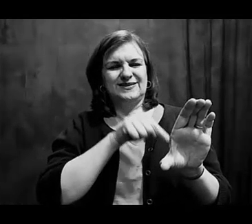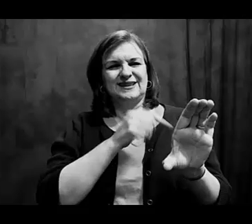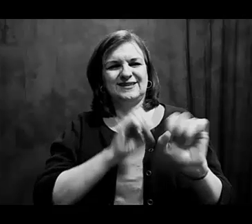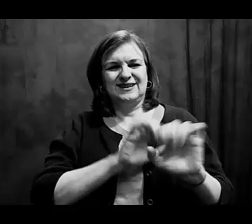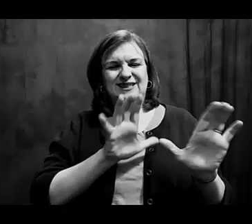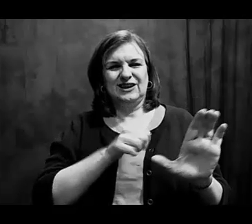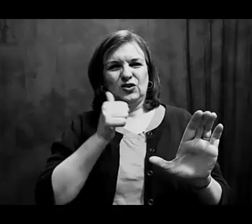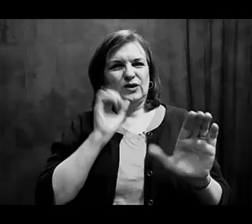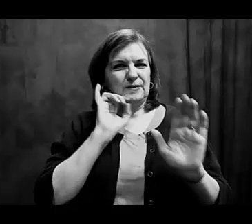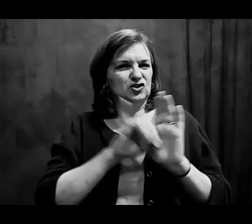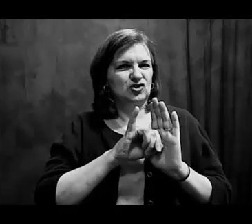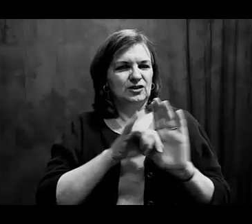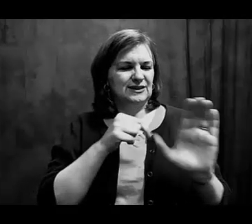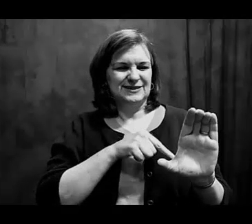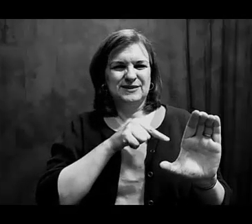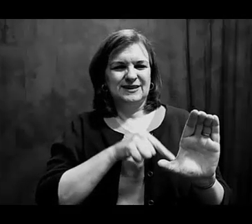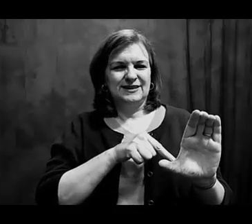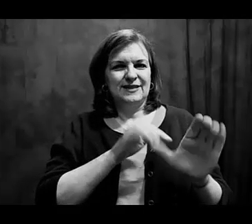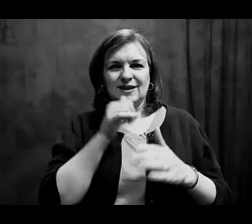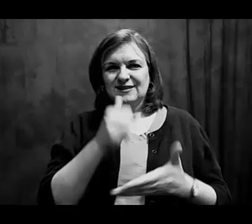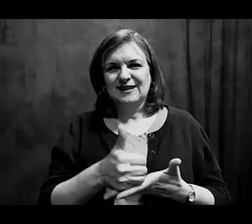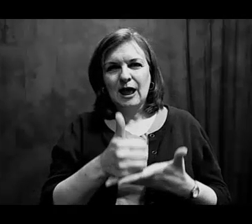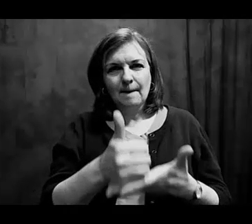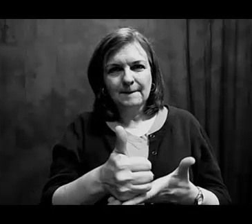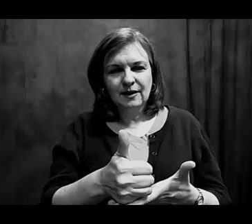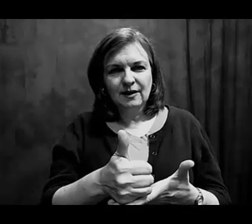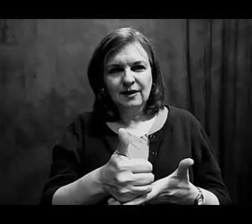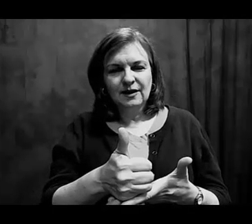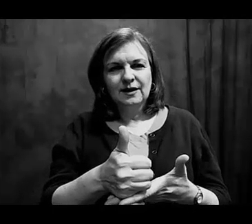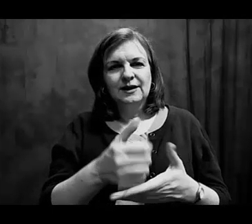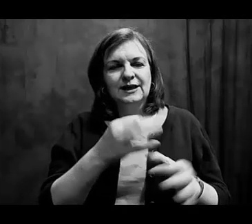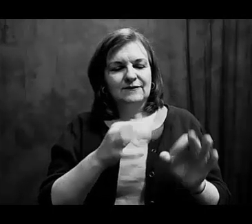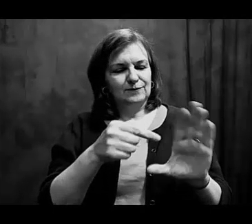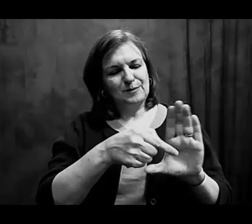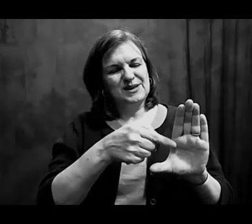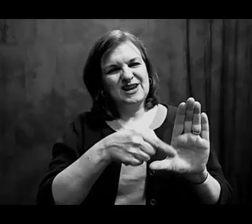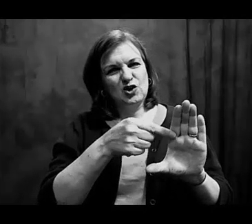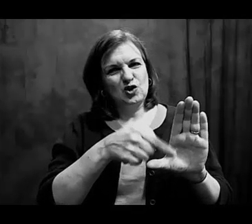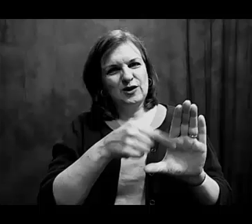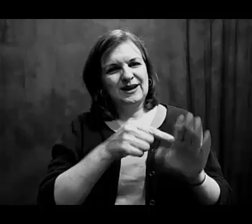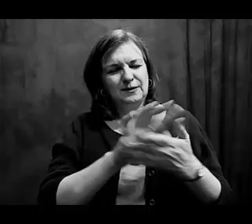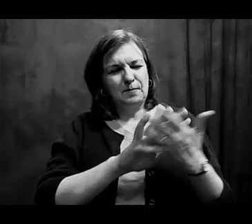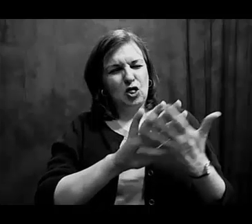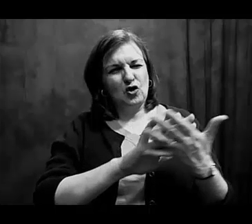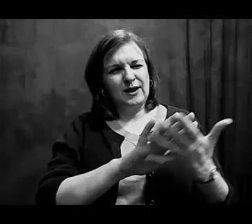because if it's not a focal point here it's gonna be blurry for you and will give you glasses or